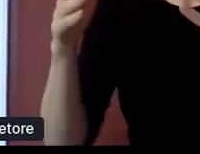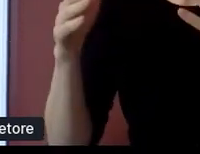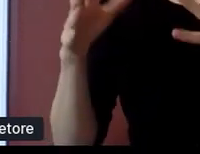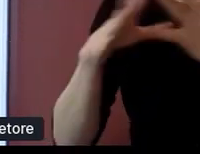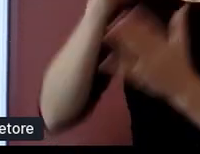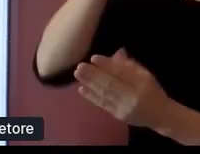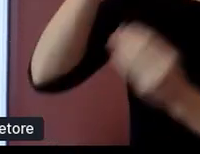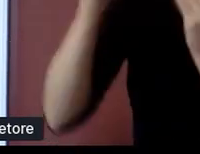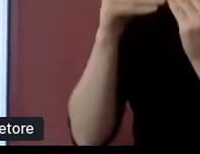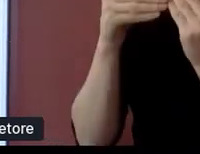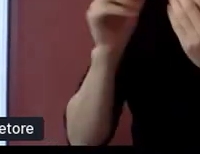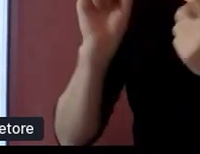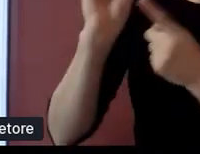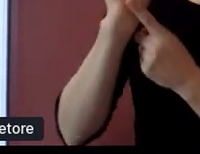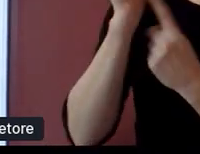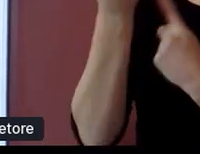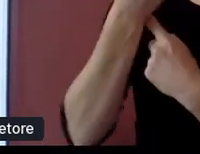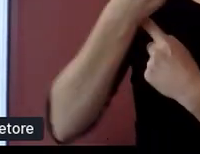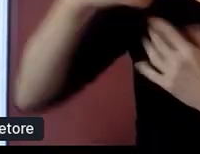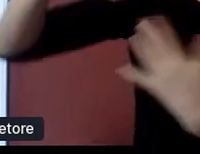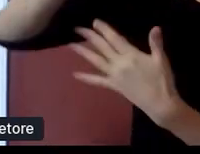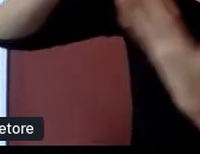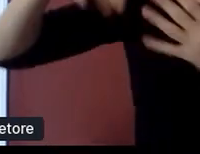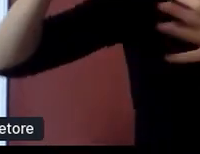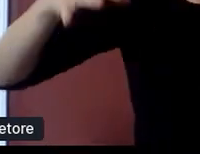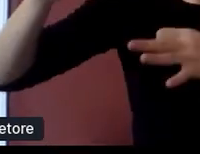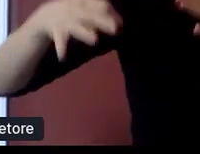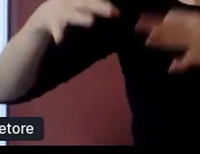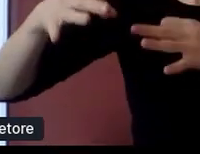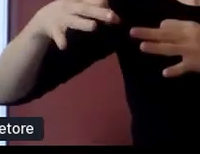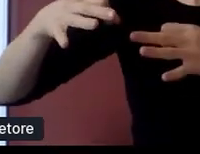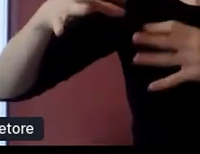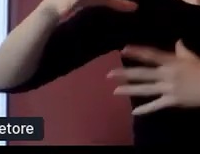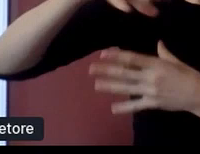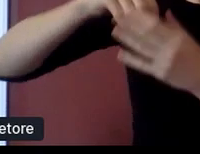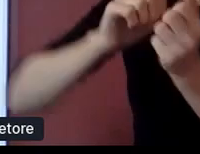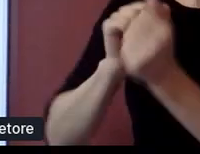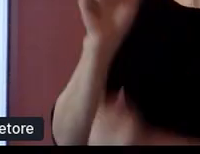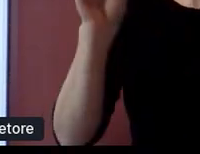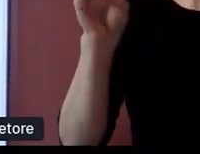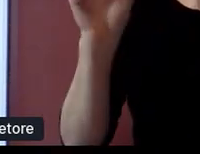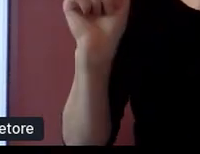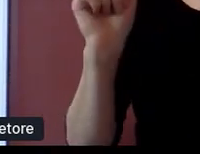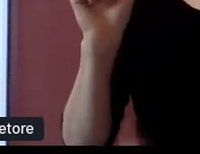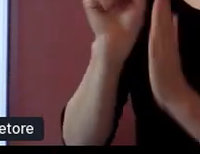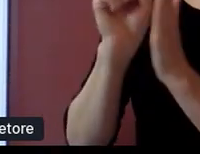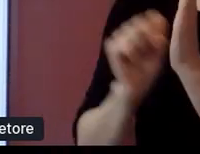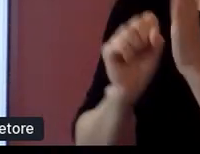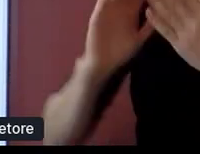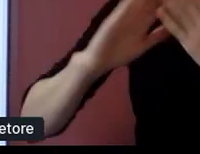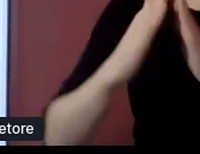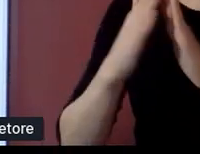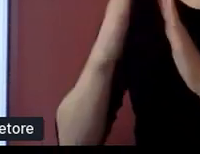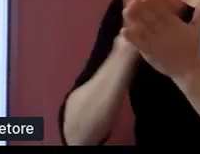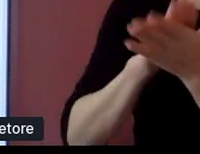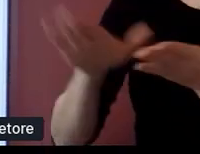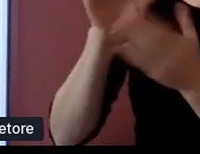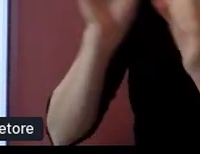Institute for the Washington State community college system for 2017 to 2018, and was nominated